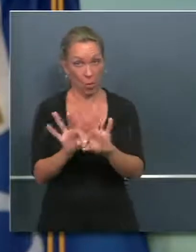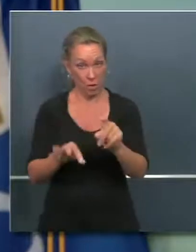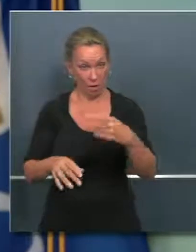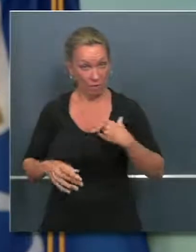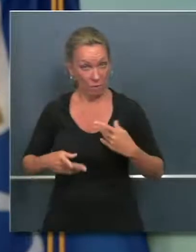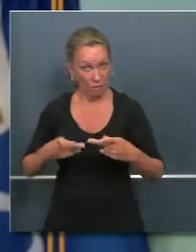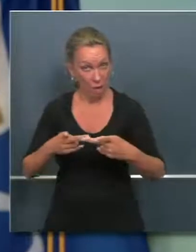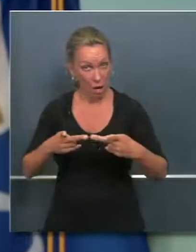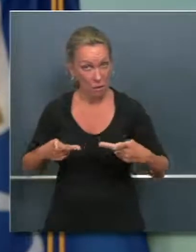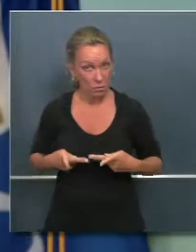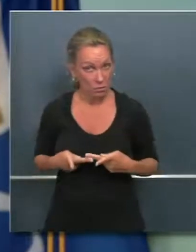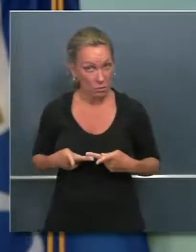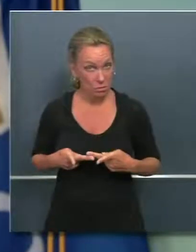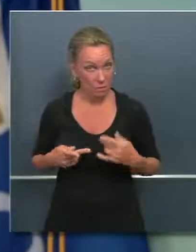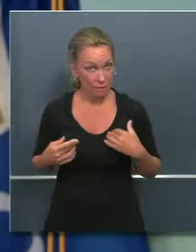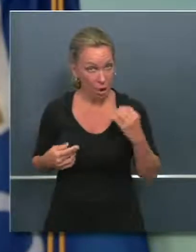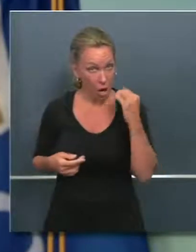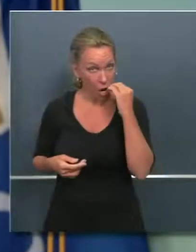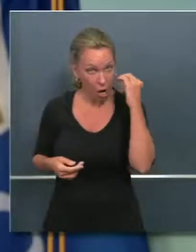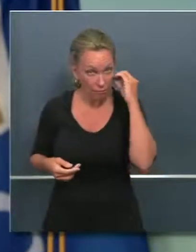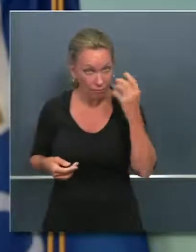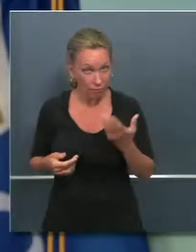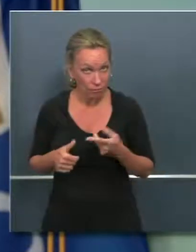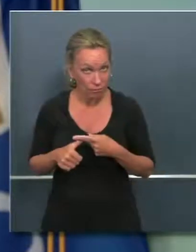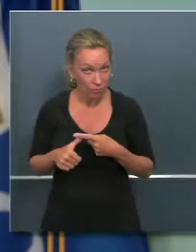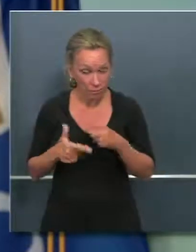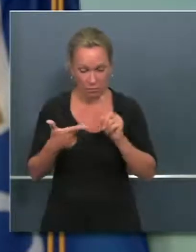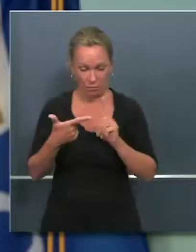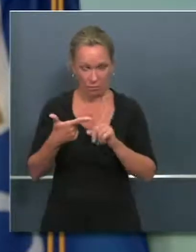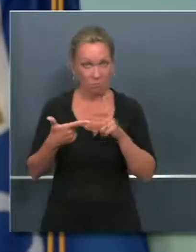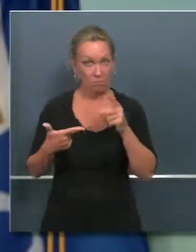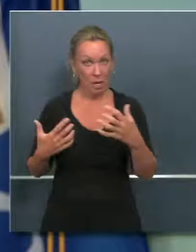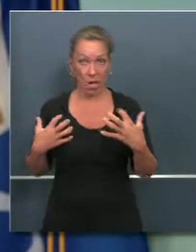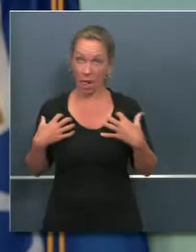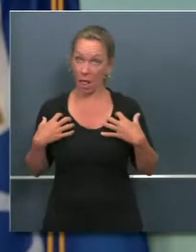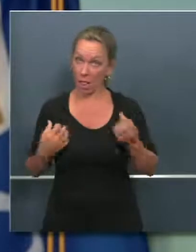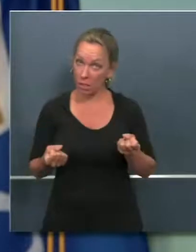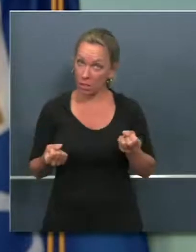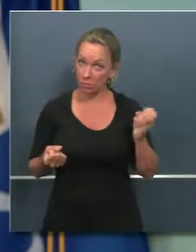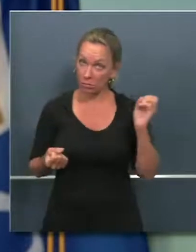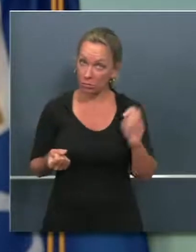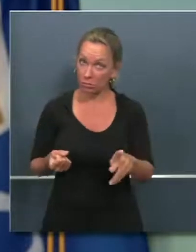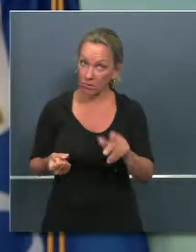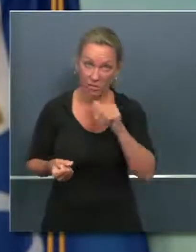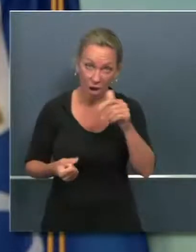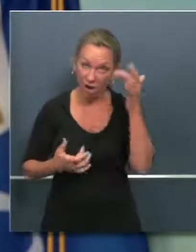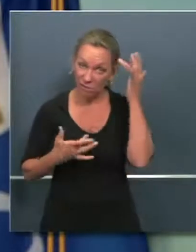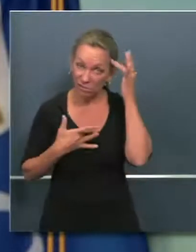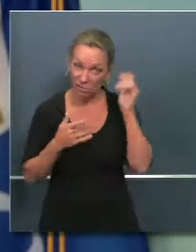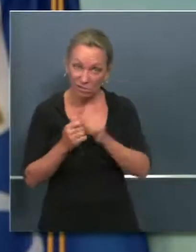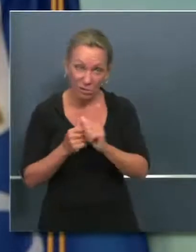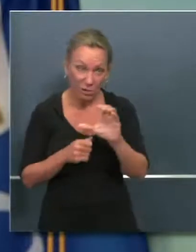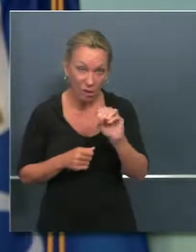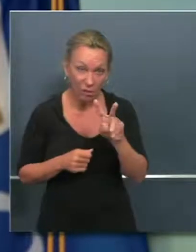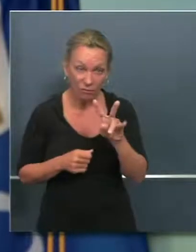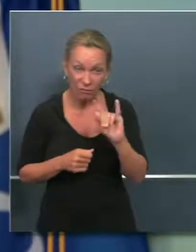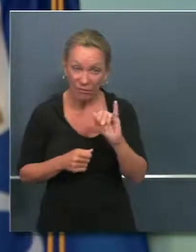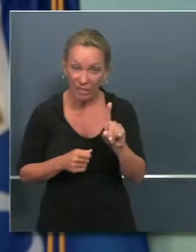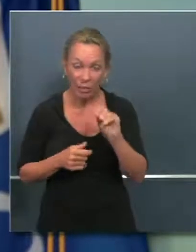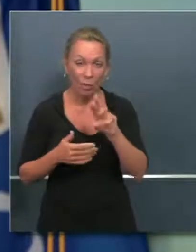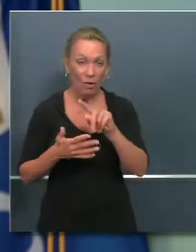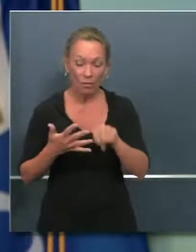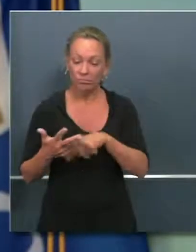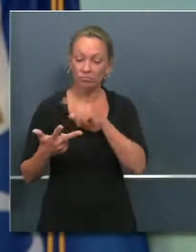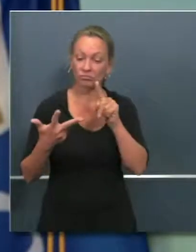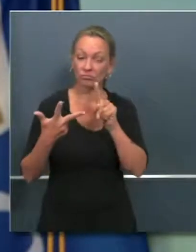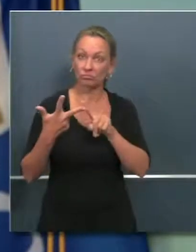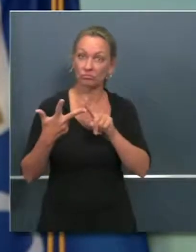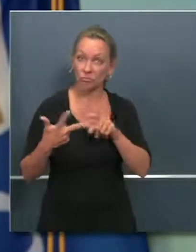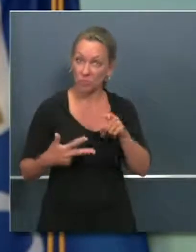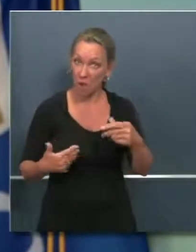that are in this in this area of concern that said we are working to work through the medical